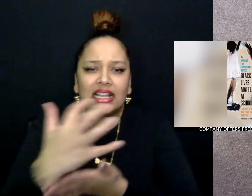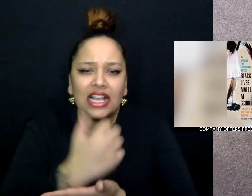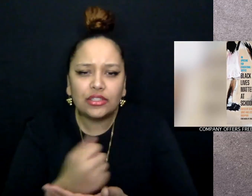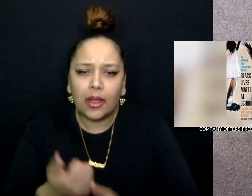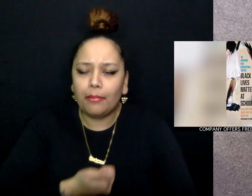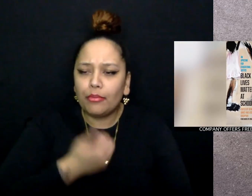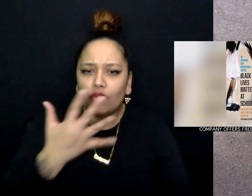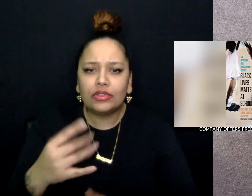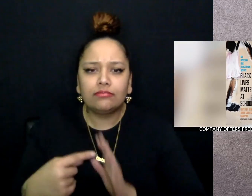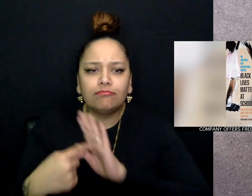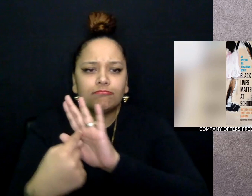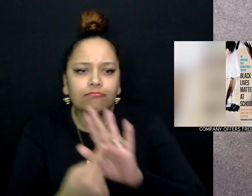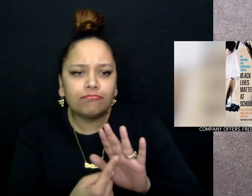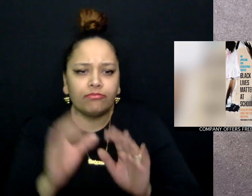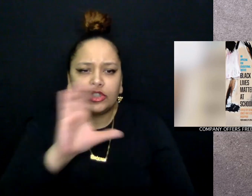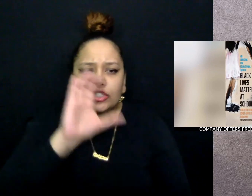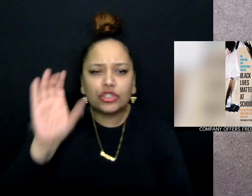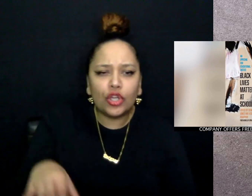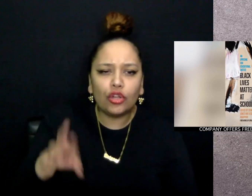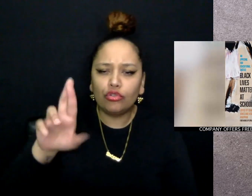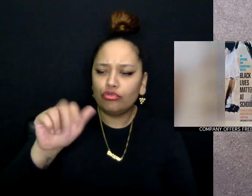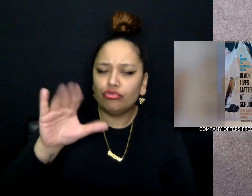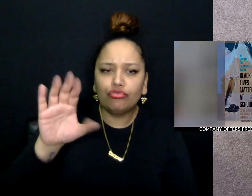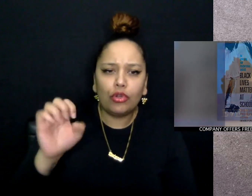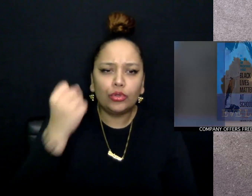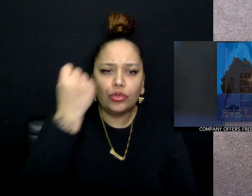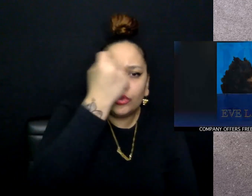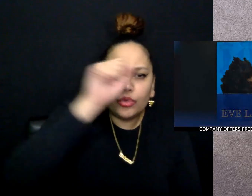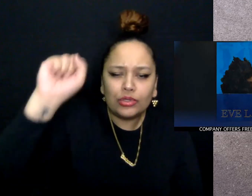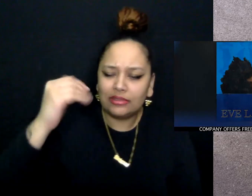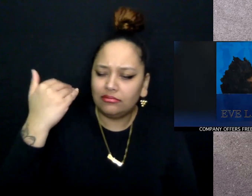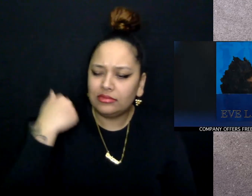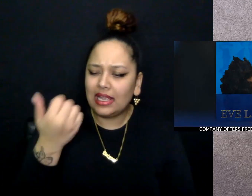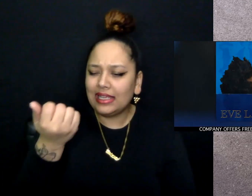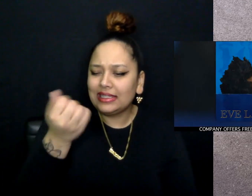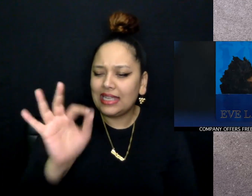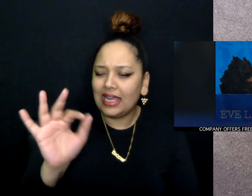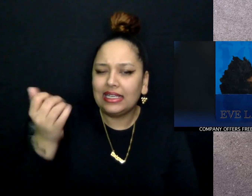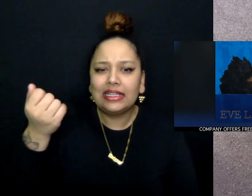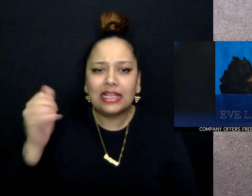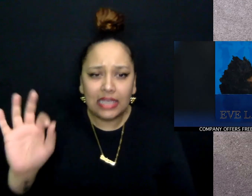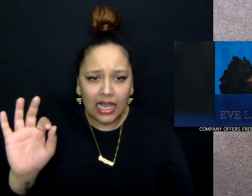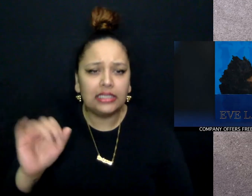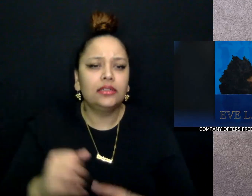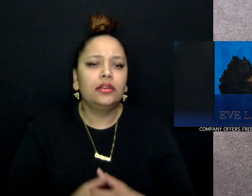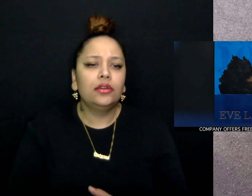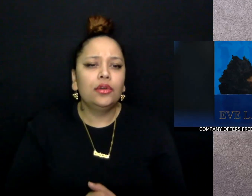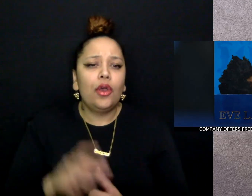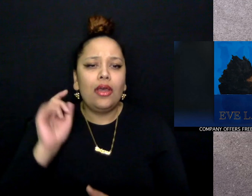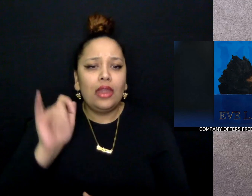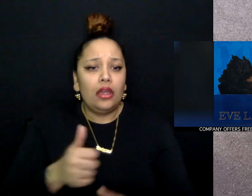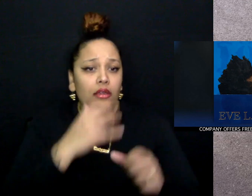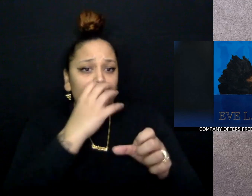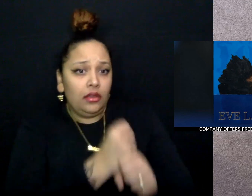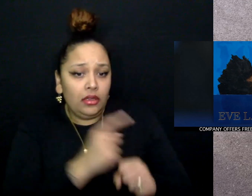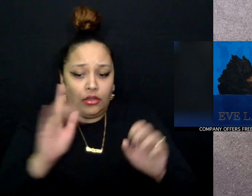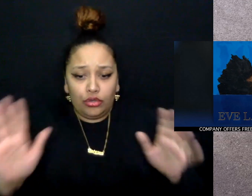Beauty company L'Oreal says, it has created a new lipstick technology. Aimed at making Beauty more inclusive.